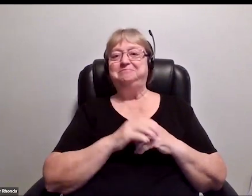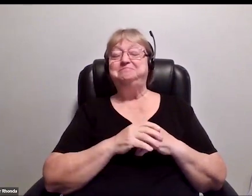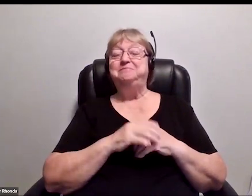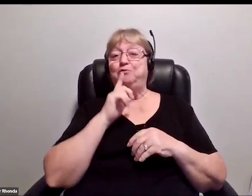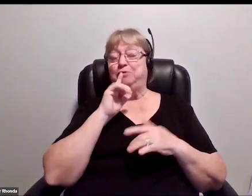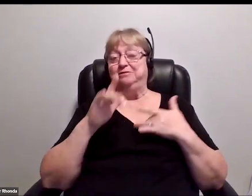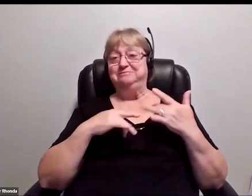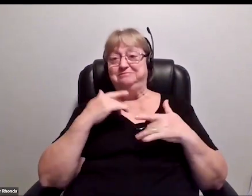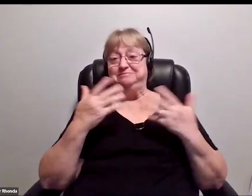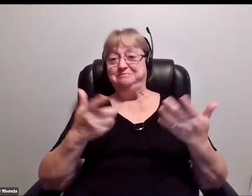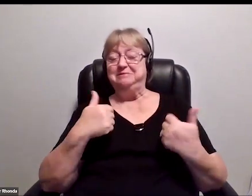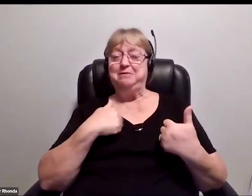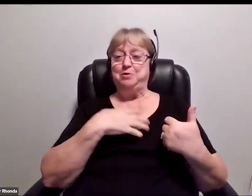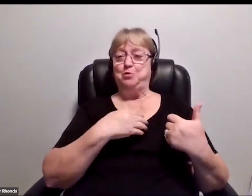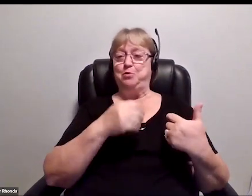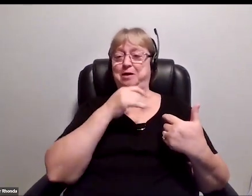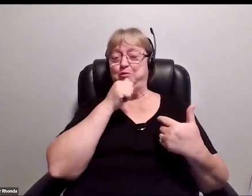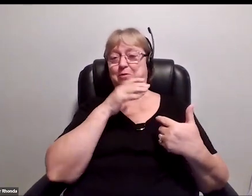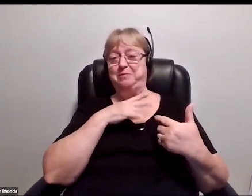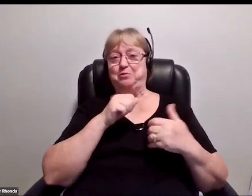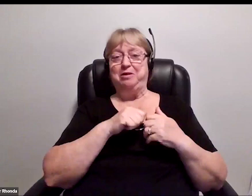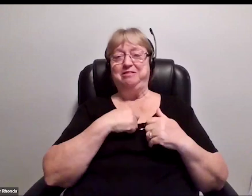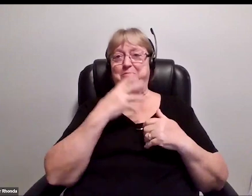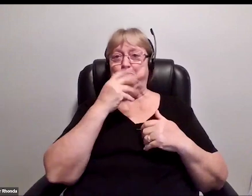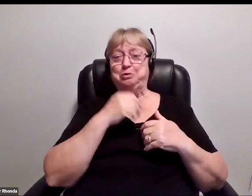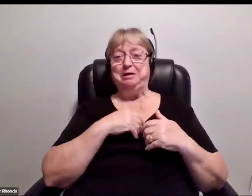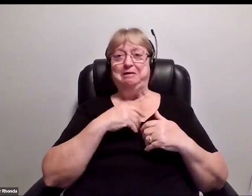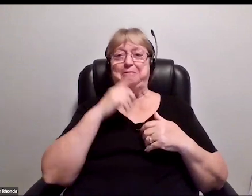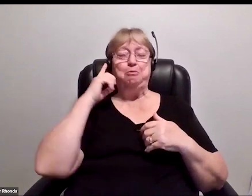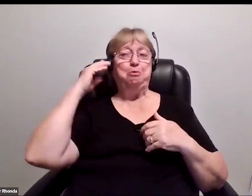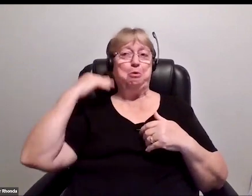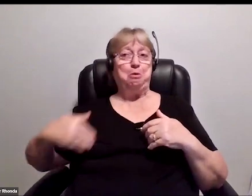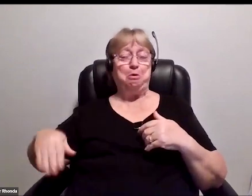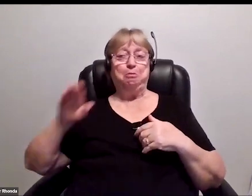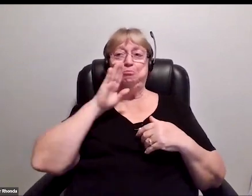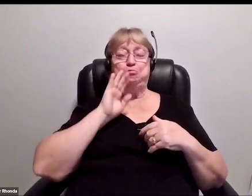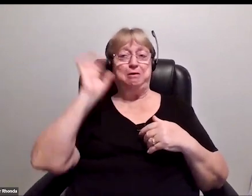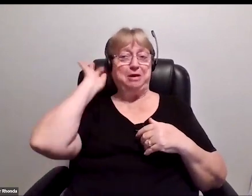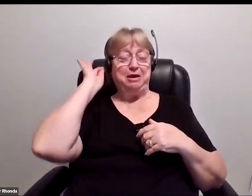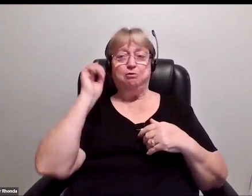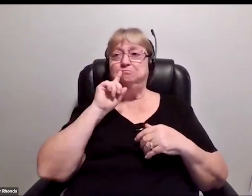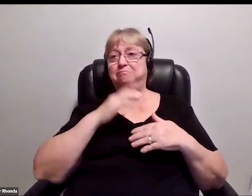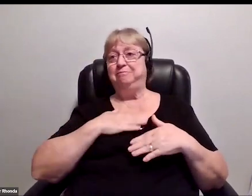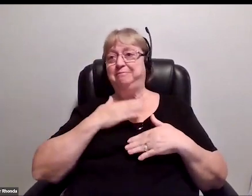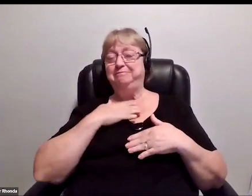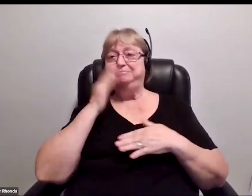I'm a White woman with pretty long brown hair, and I'm really happy to present our outreach project together